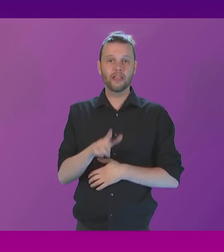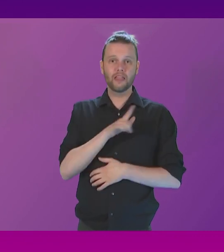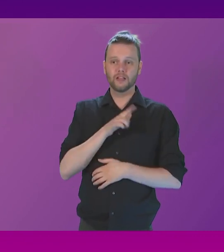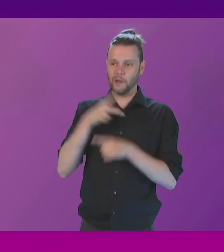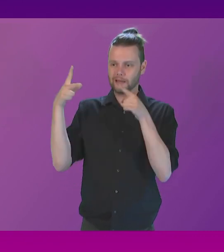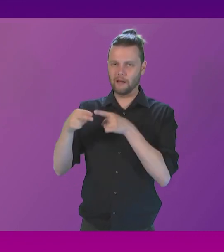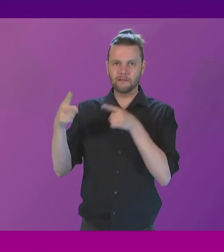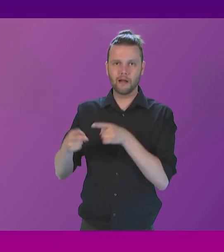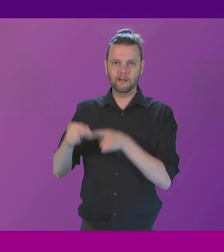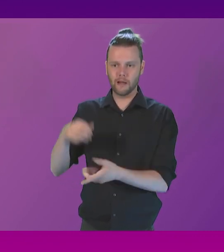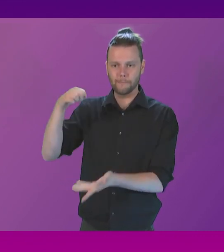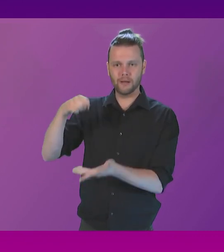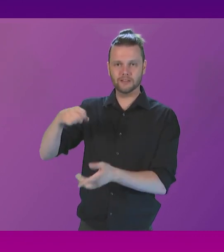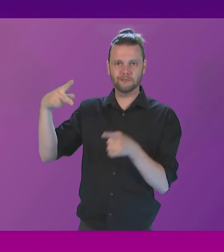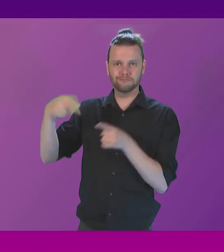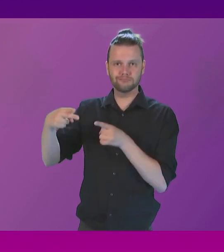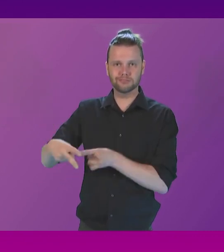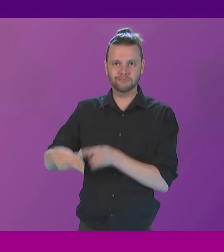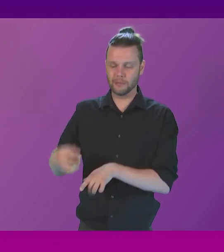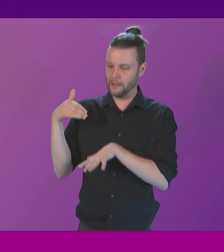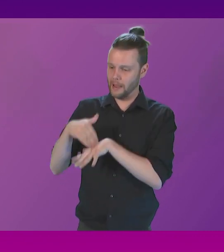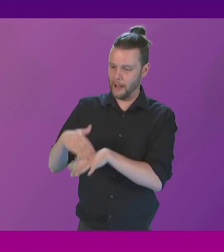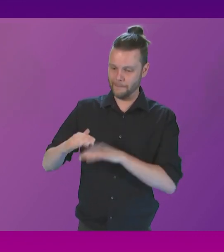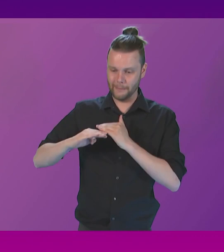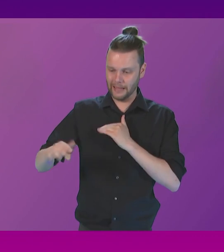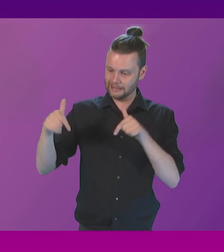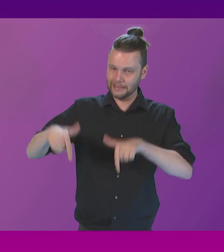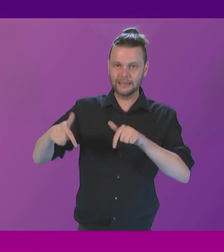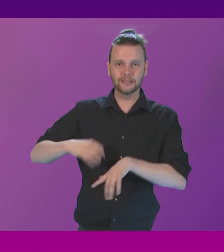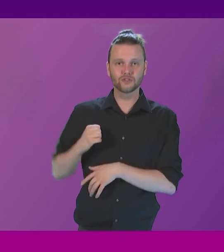capital budgets over the years are having an impact on the ground here in Scotland.